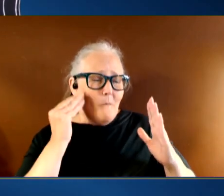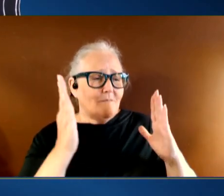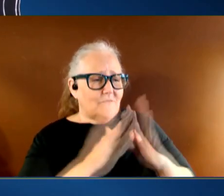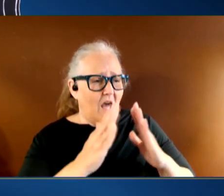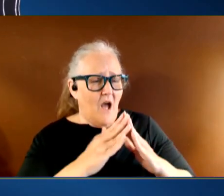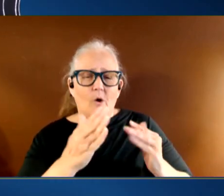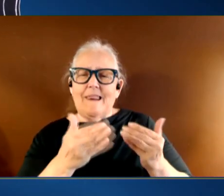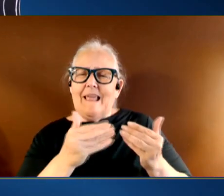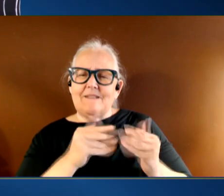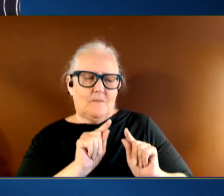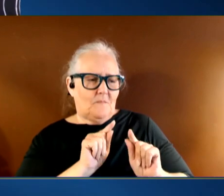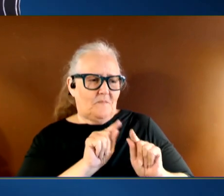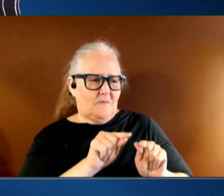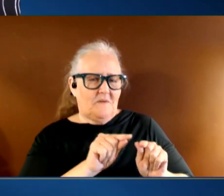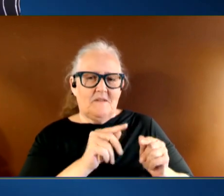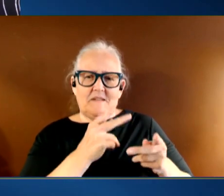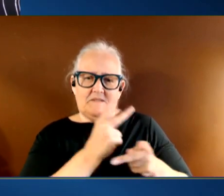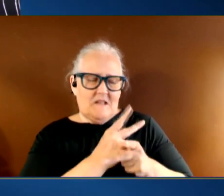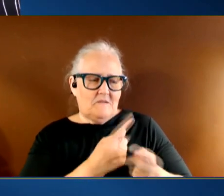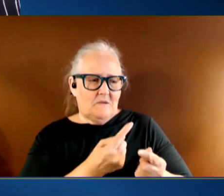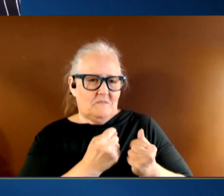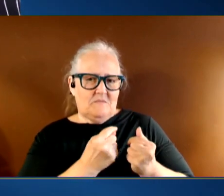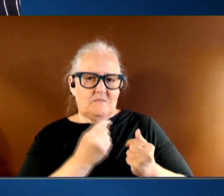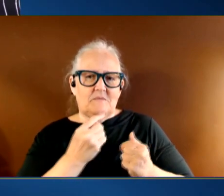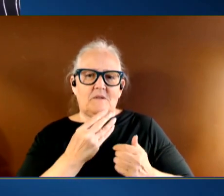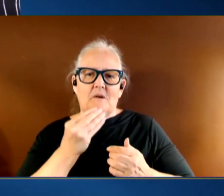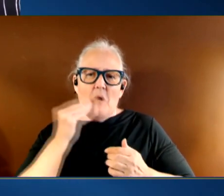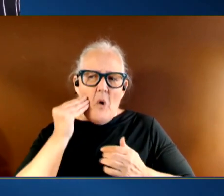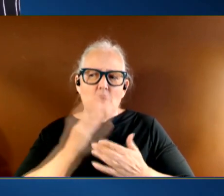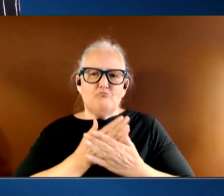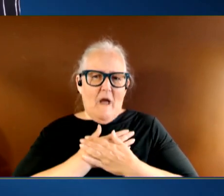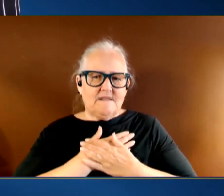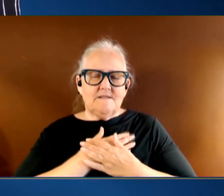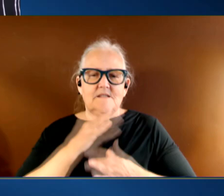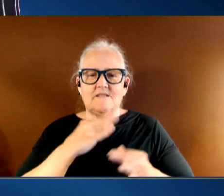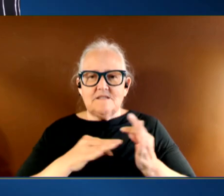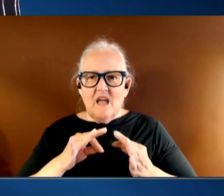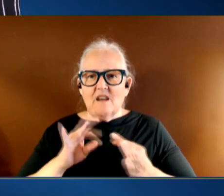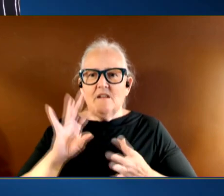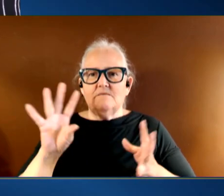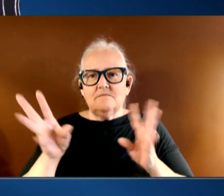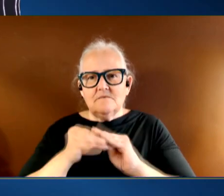then go home and rest and do us -- you know what I mean? So, that's why I'm here speaking about